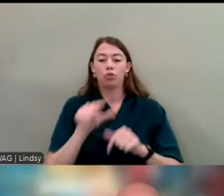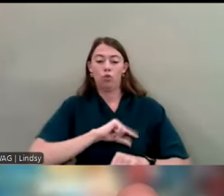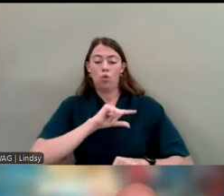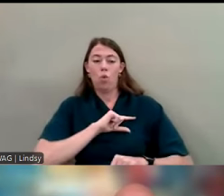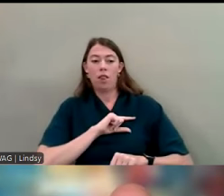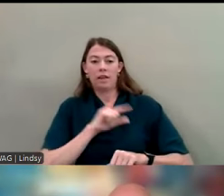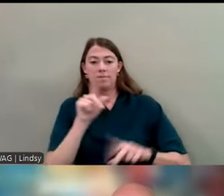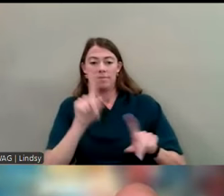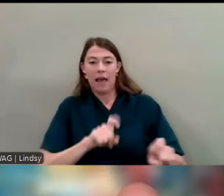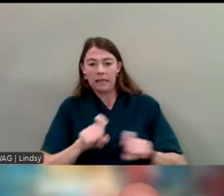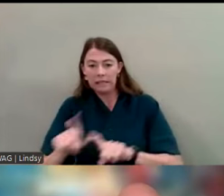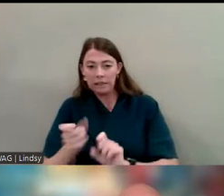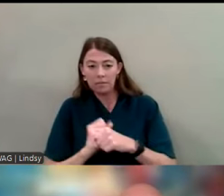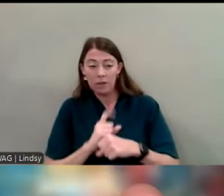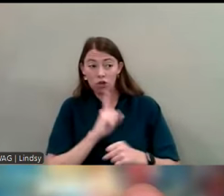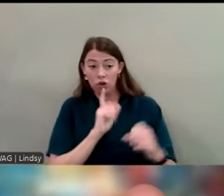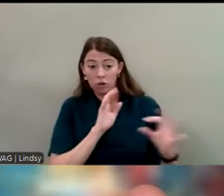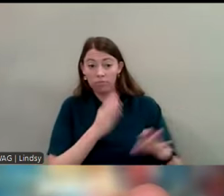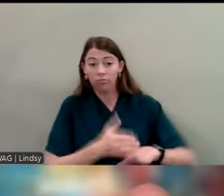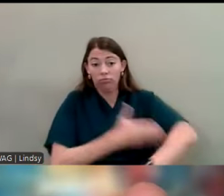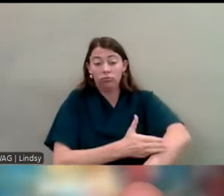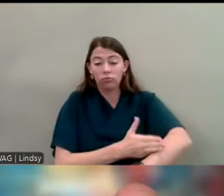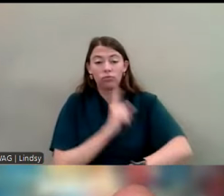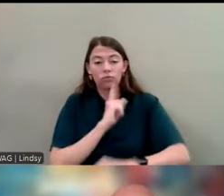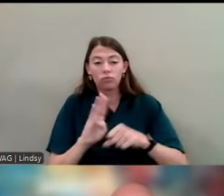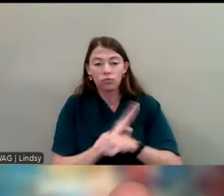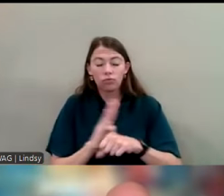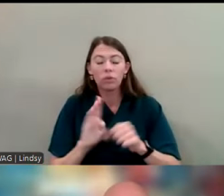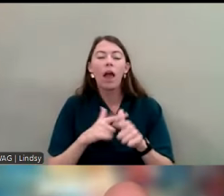to correct anything that's in the audit. And then, of course, deploying those things out to